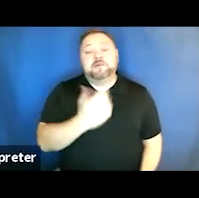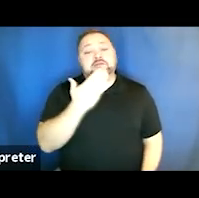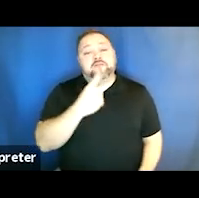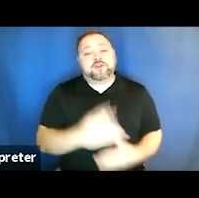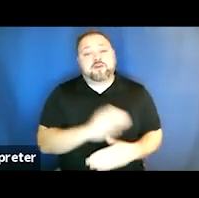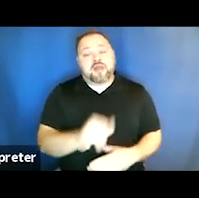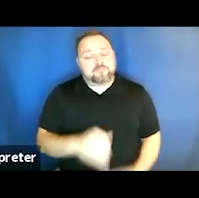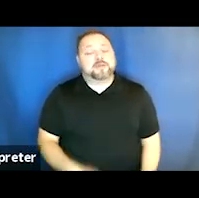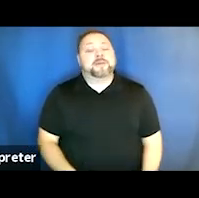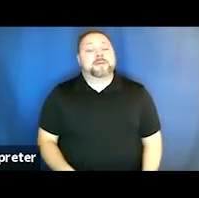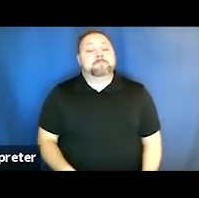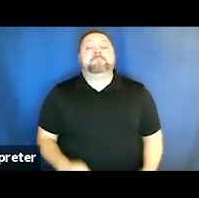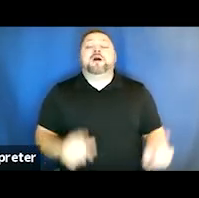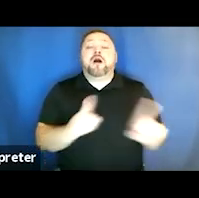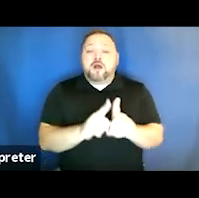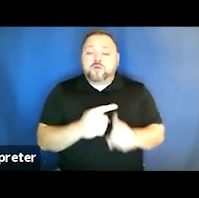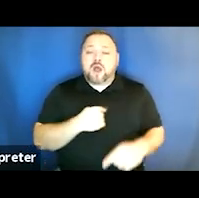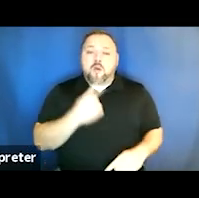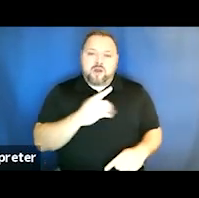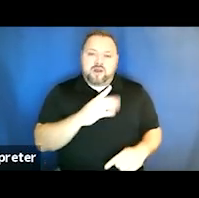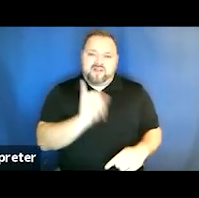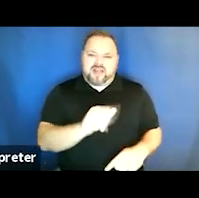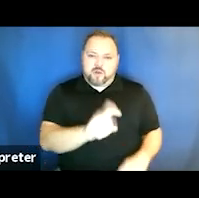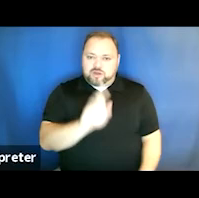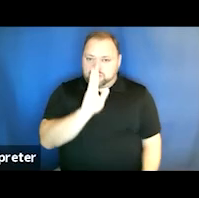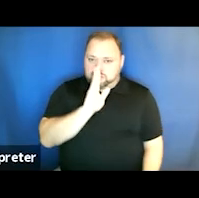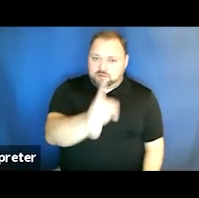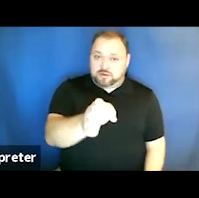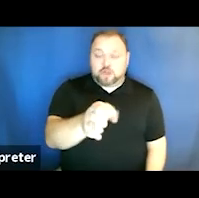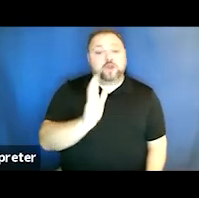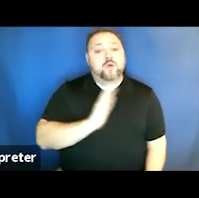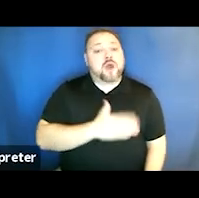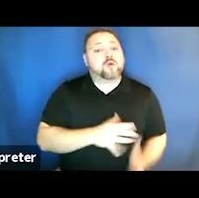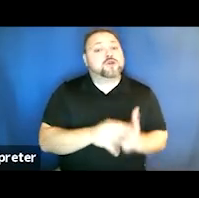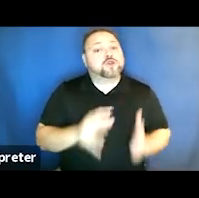I also want to direct this question to our students.